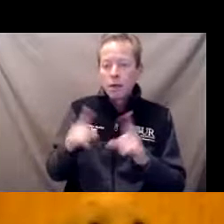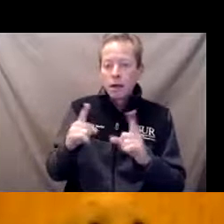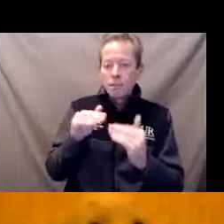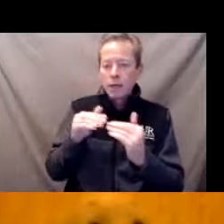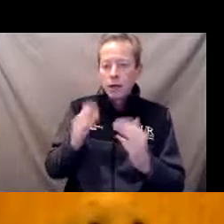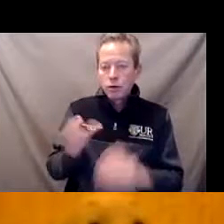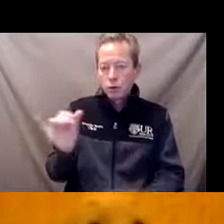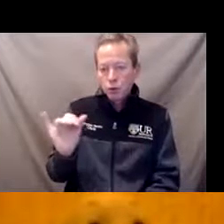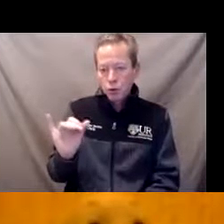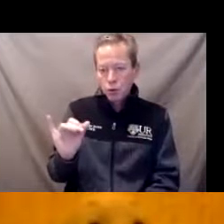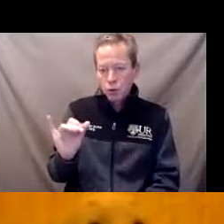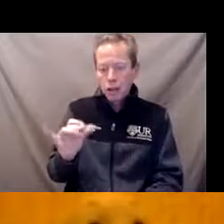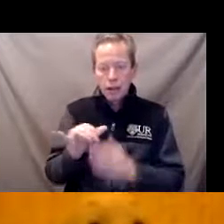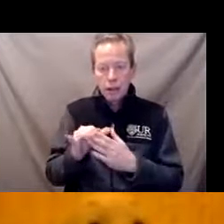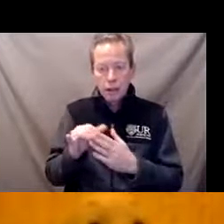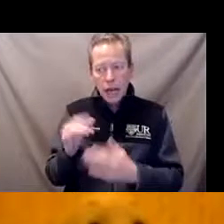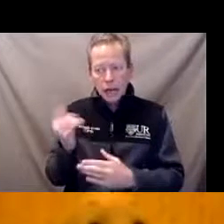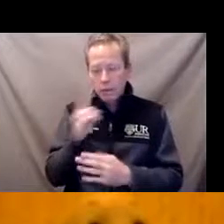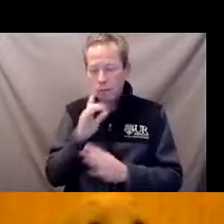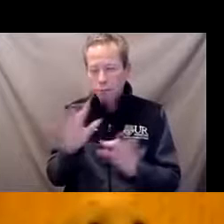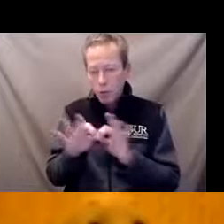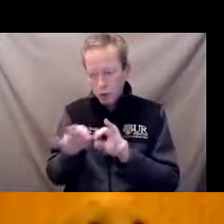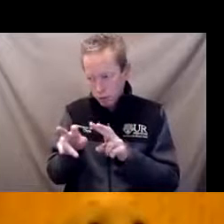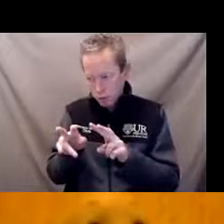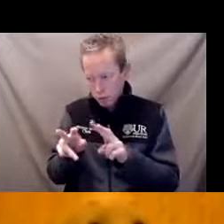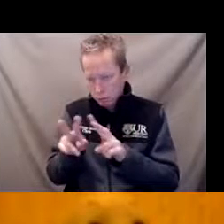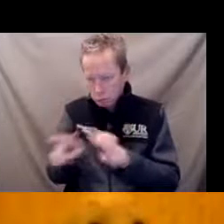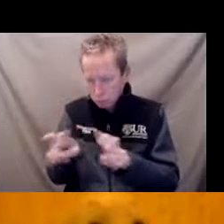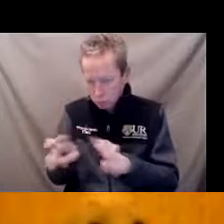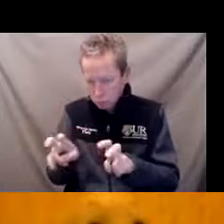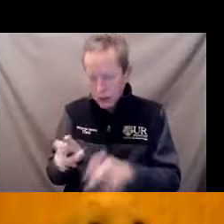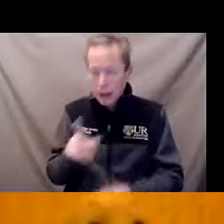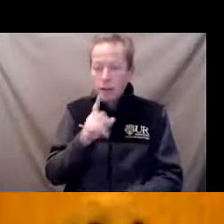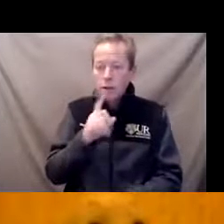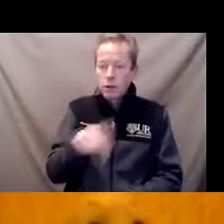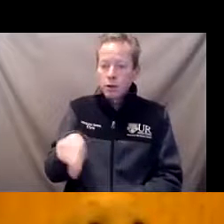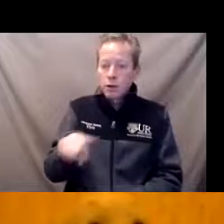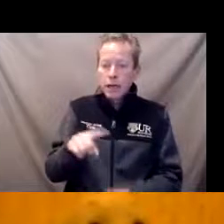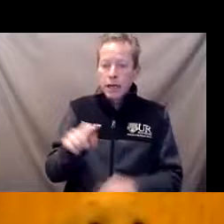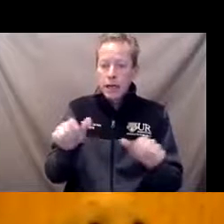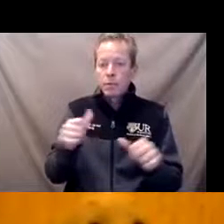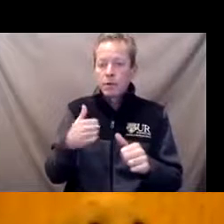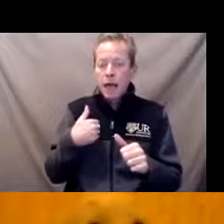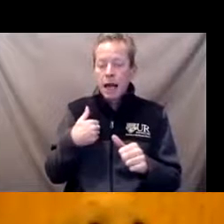and that that is something to look into and they certainly are able to have bereavement counseling.